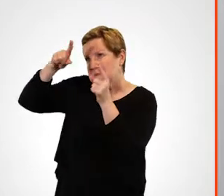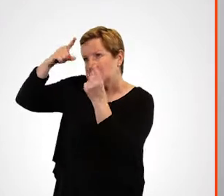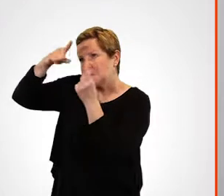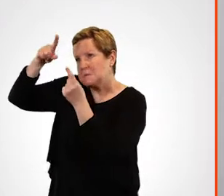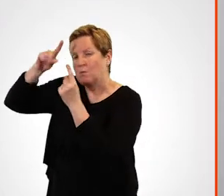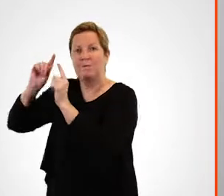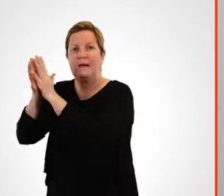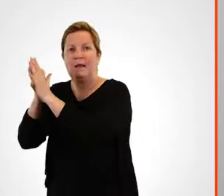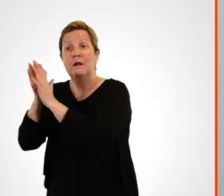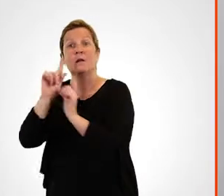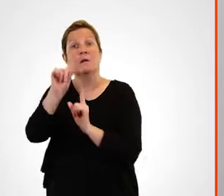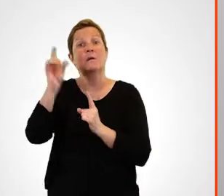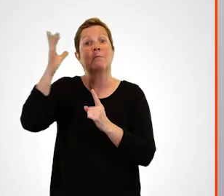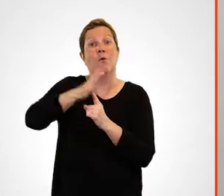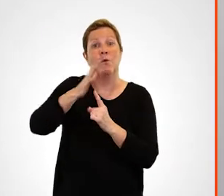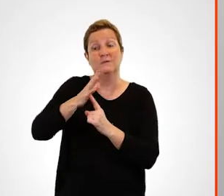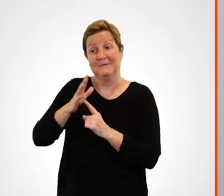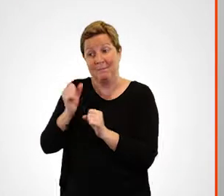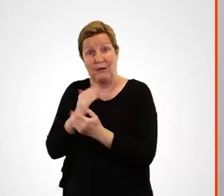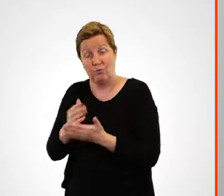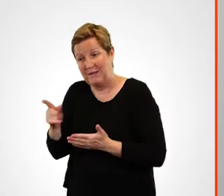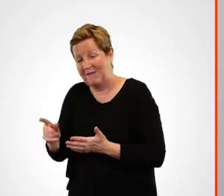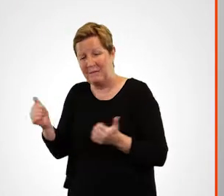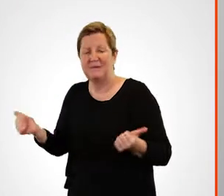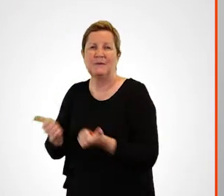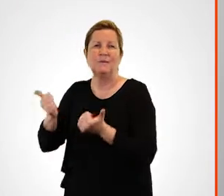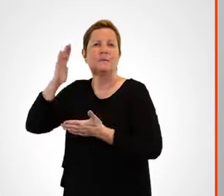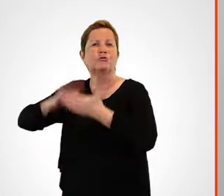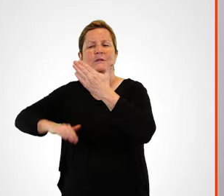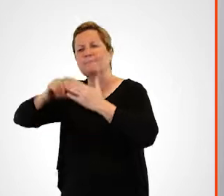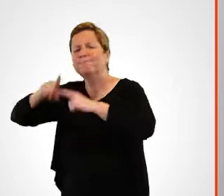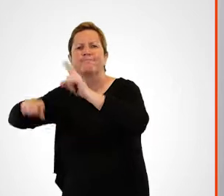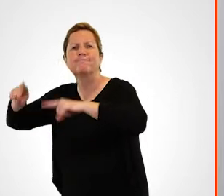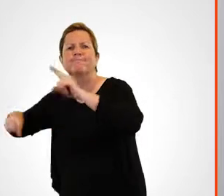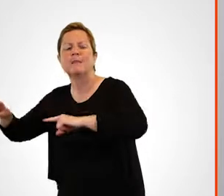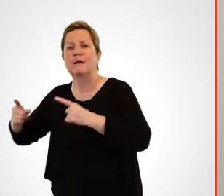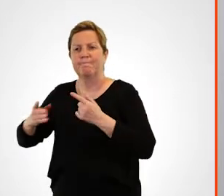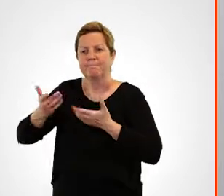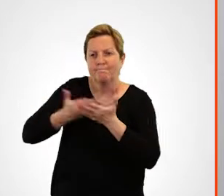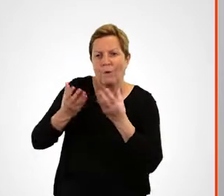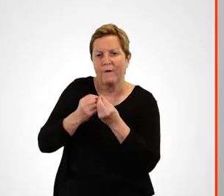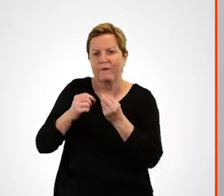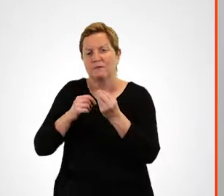So it's very important that we make sure that they're getting lots of experiences interacting with objects,